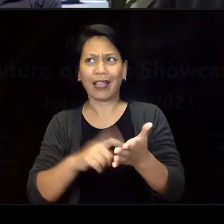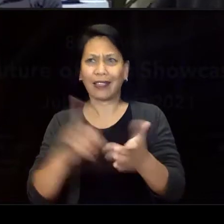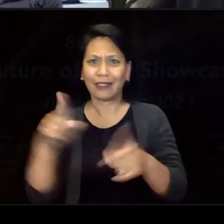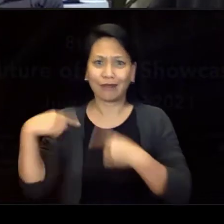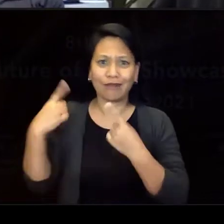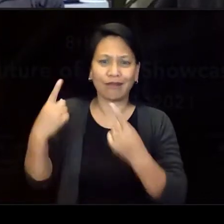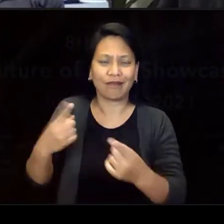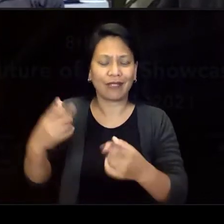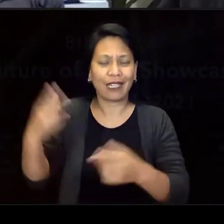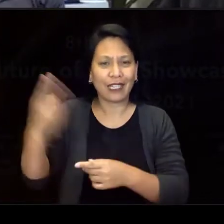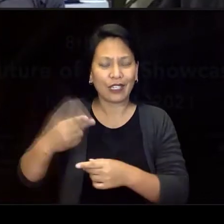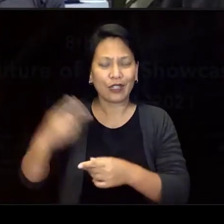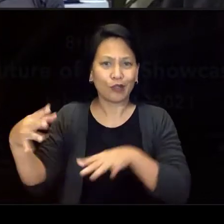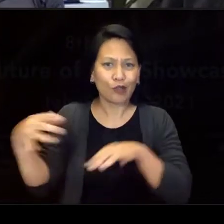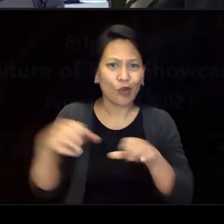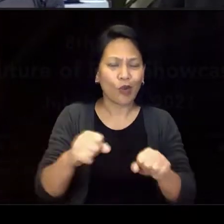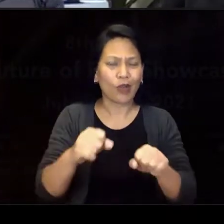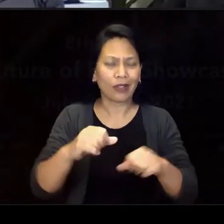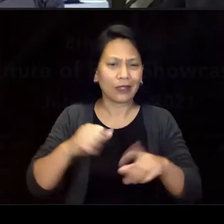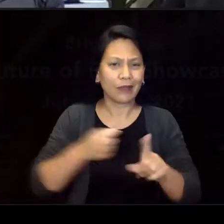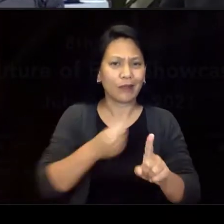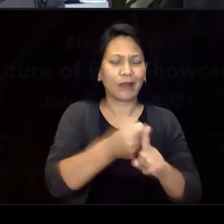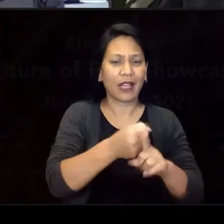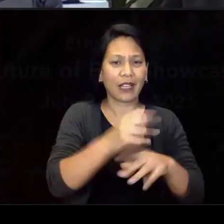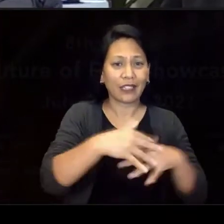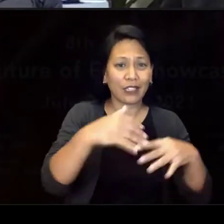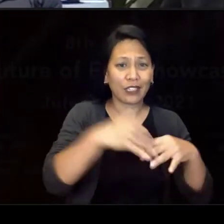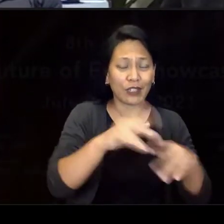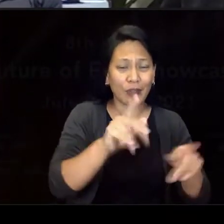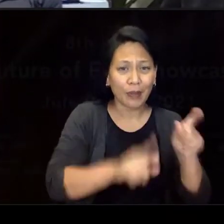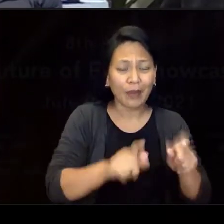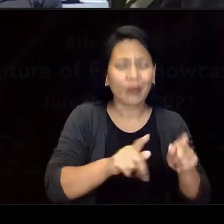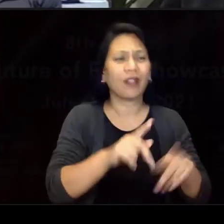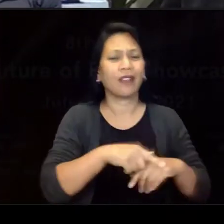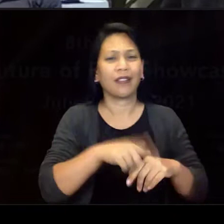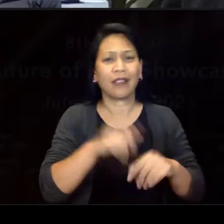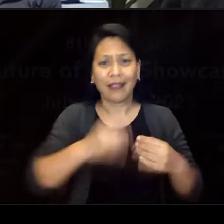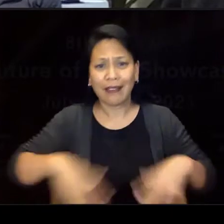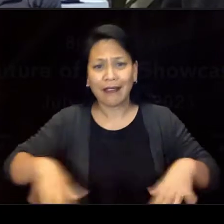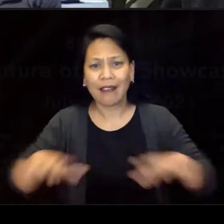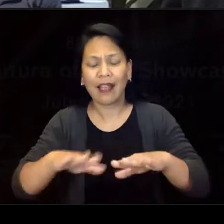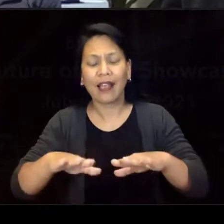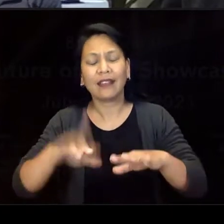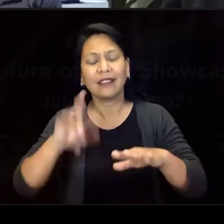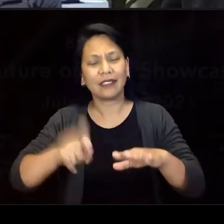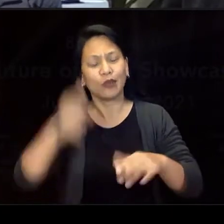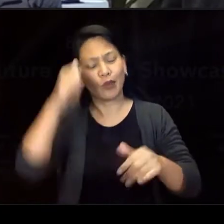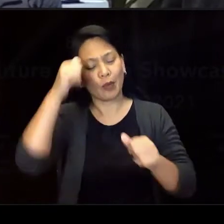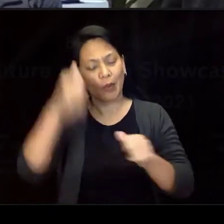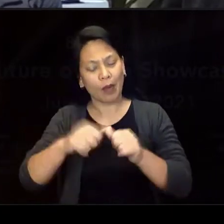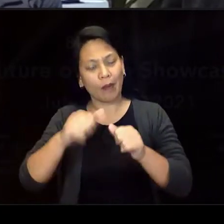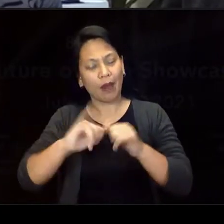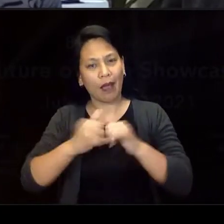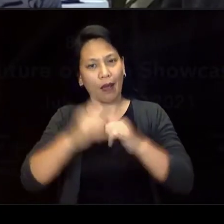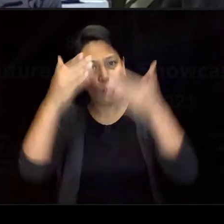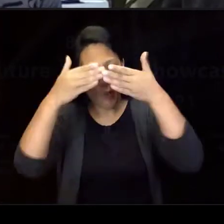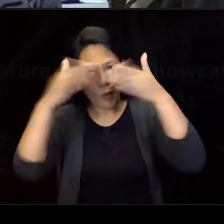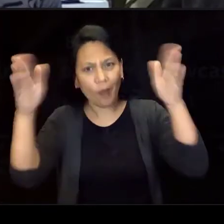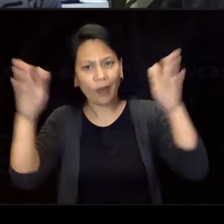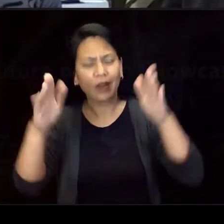The Future of Film Showcase will continue to ask what it means for us to keep an open spirit of sustained inquiry into the complexities